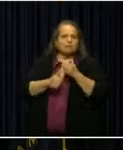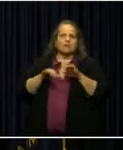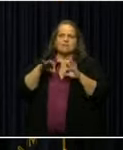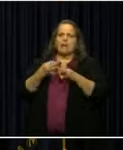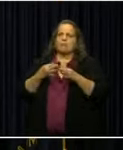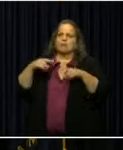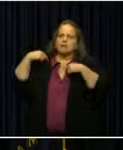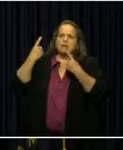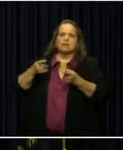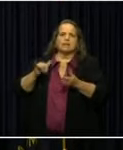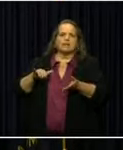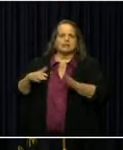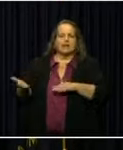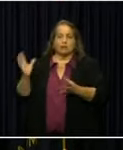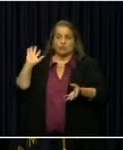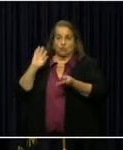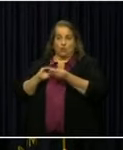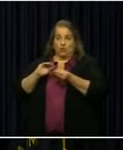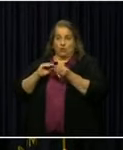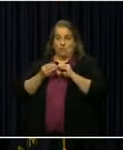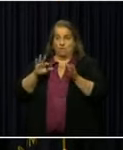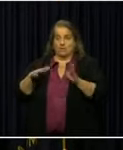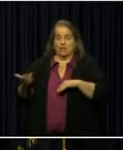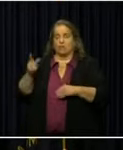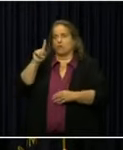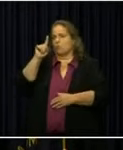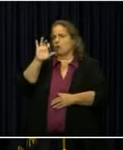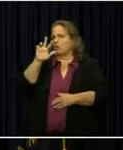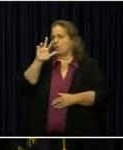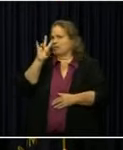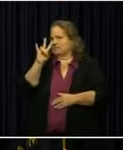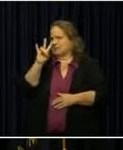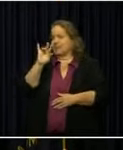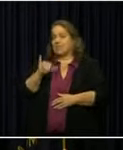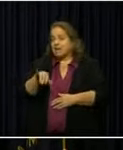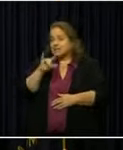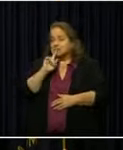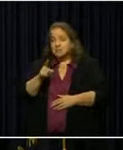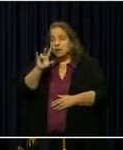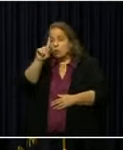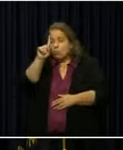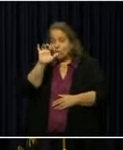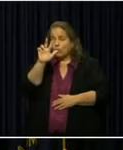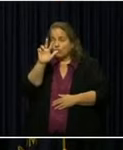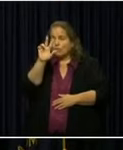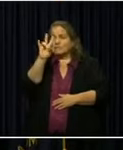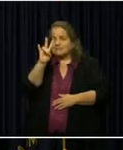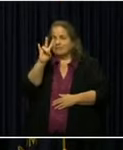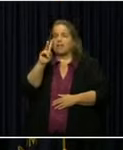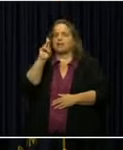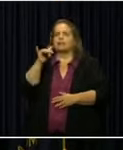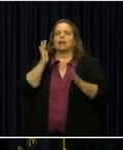OF THE DEATHS WHERE WE SEE GREATEST DISPARITY WE KNOW